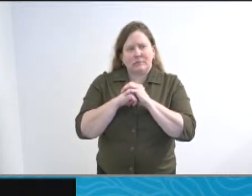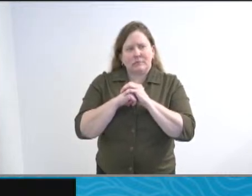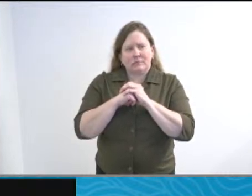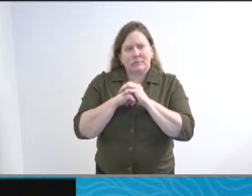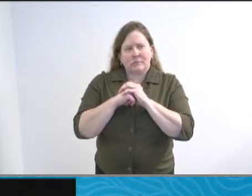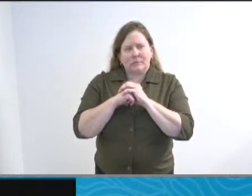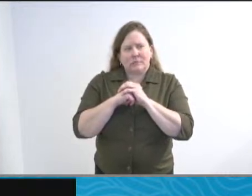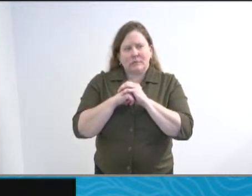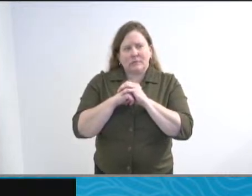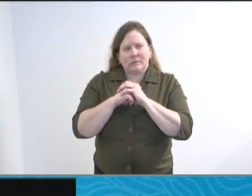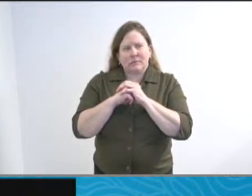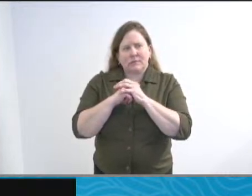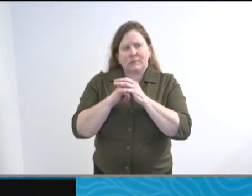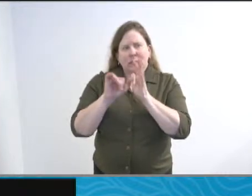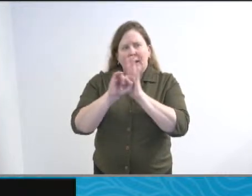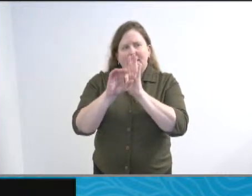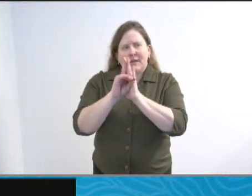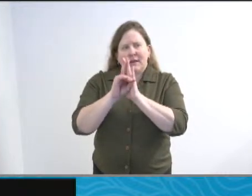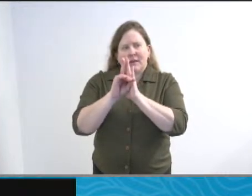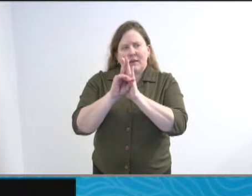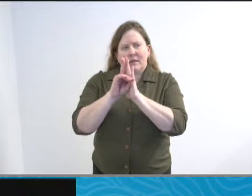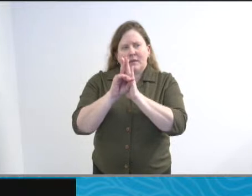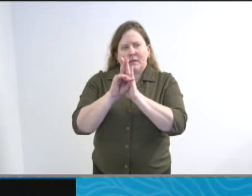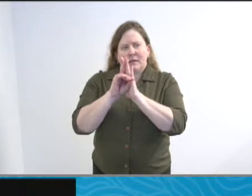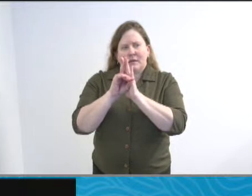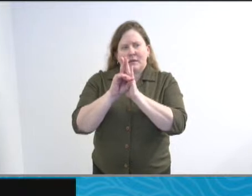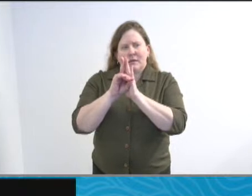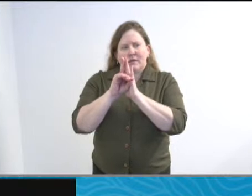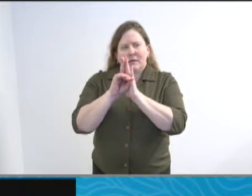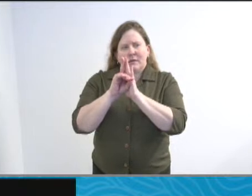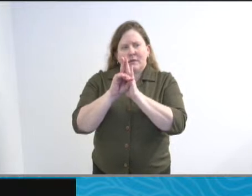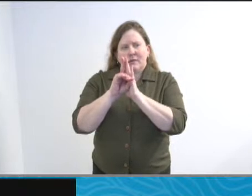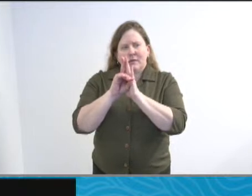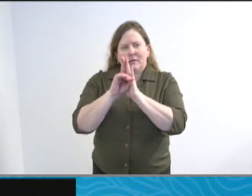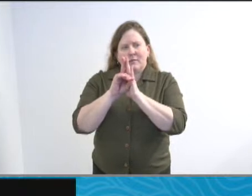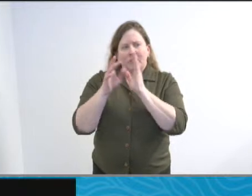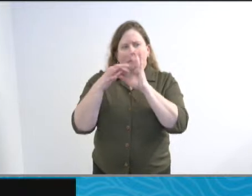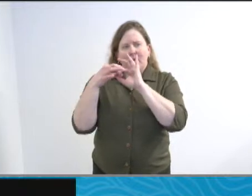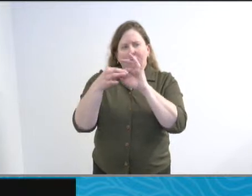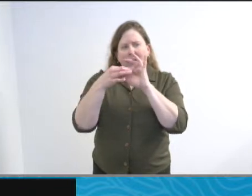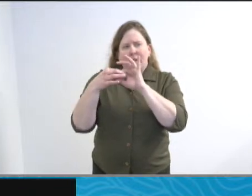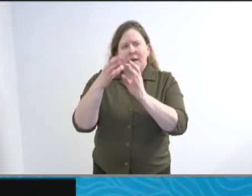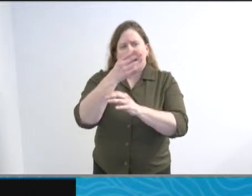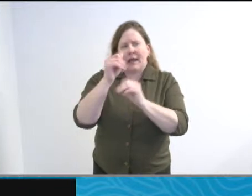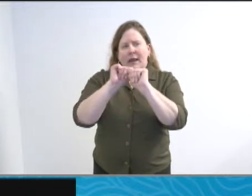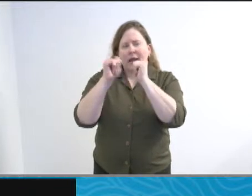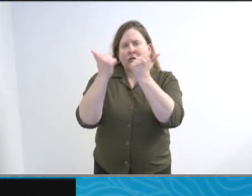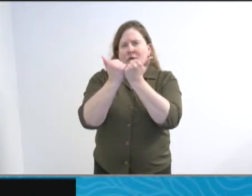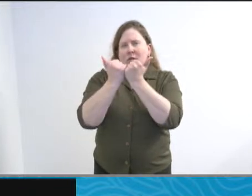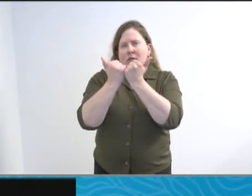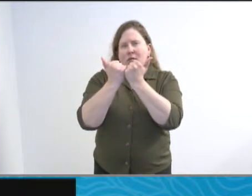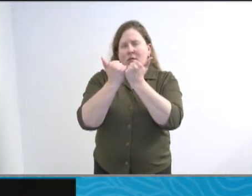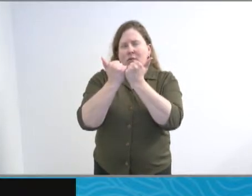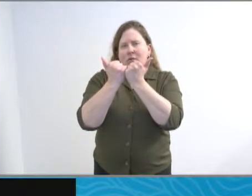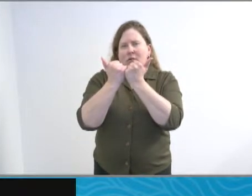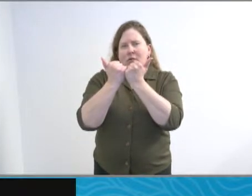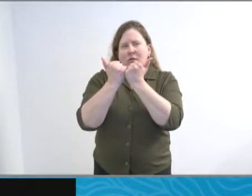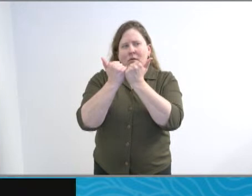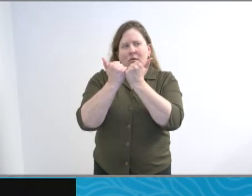identity, belonging and agency, all deal with social emotional health. Looking at goal one, which is right above that,